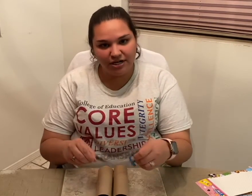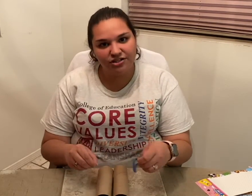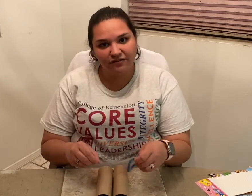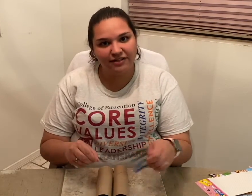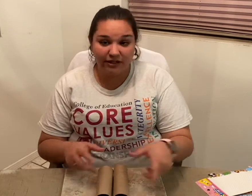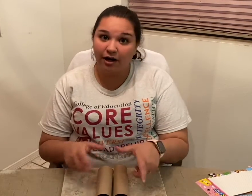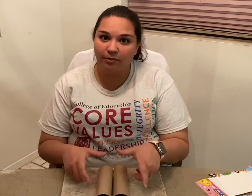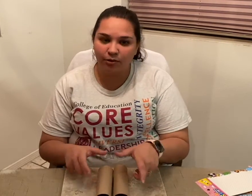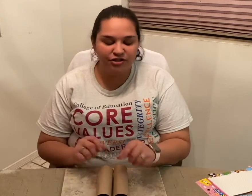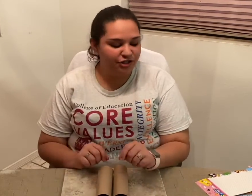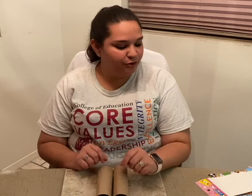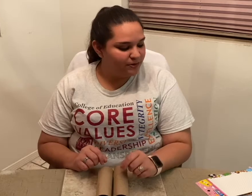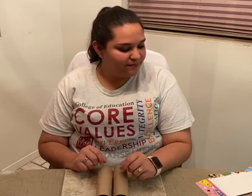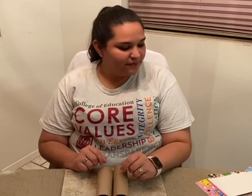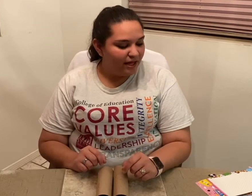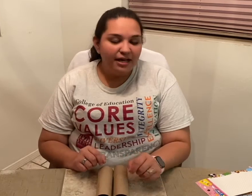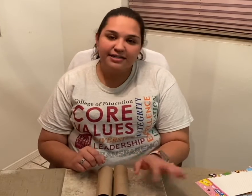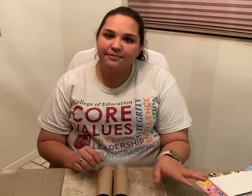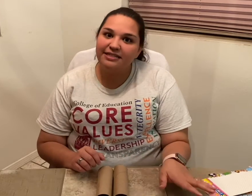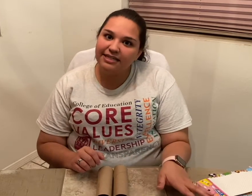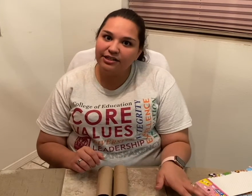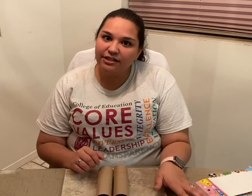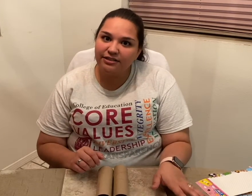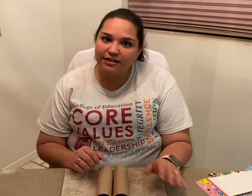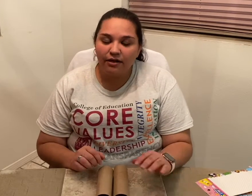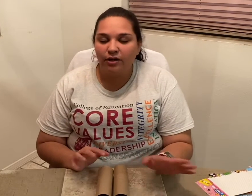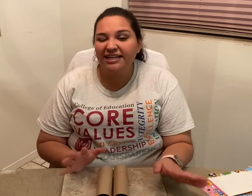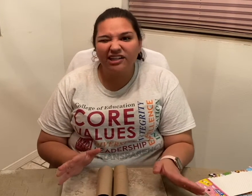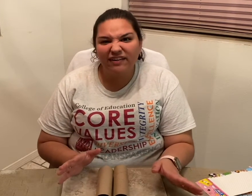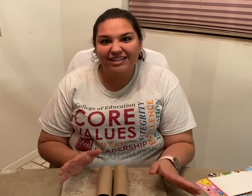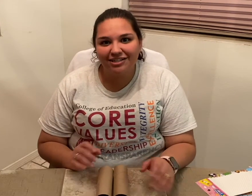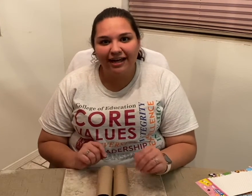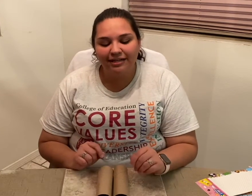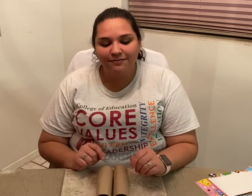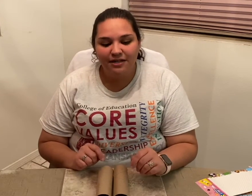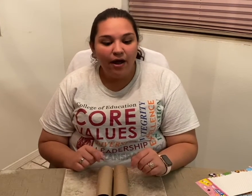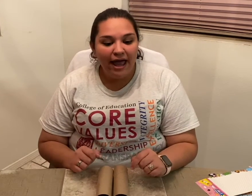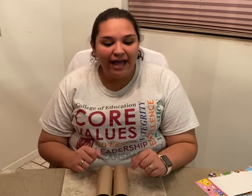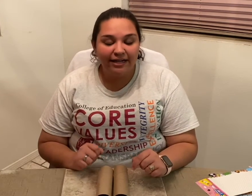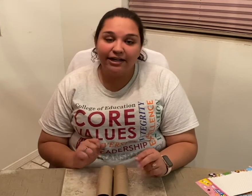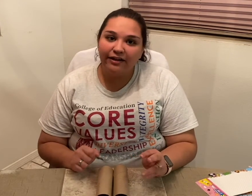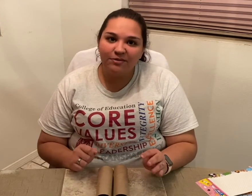over the cardboard tubes, some stickers or decoration items and colored pencils,